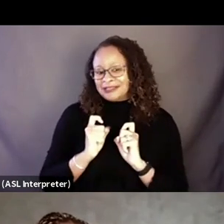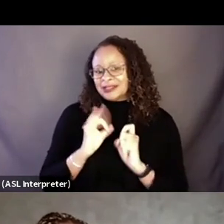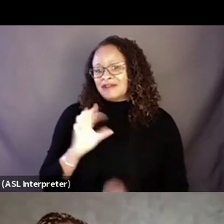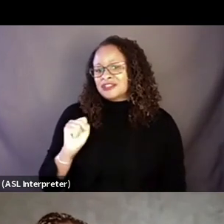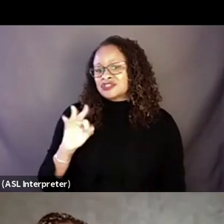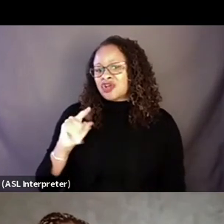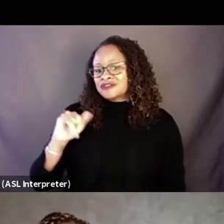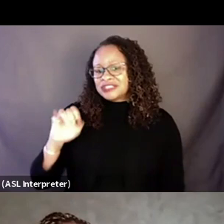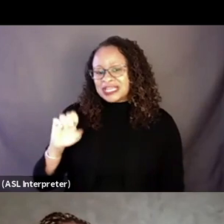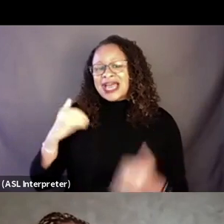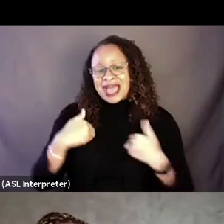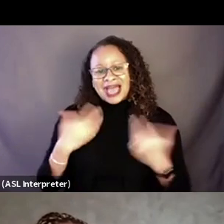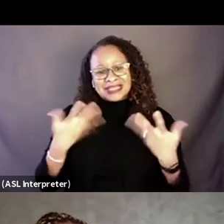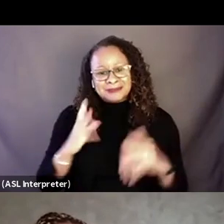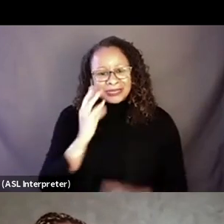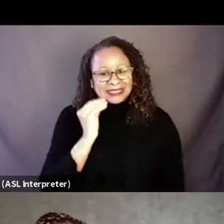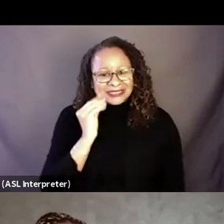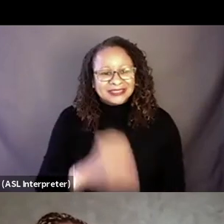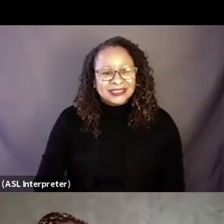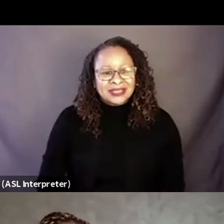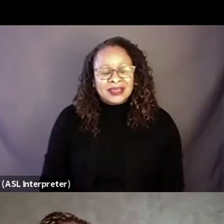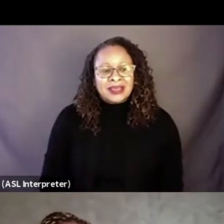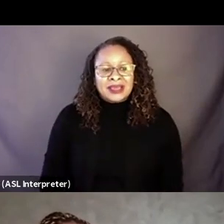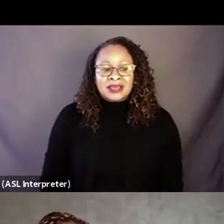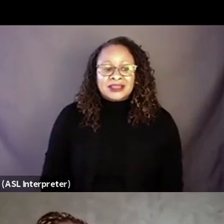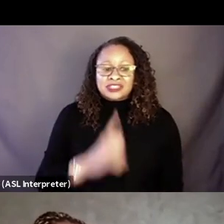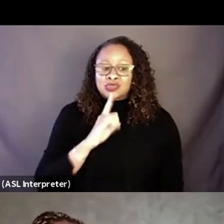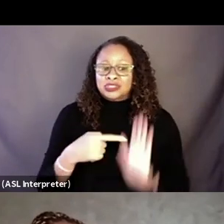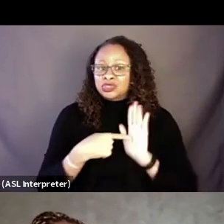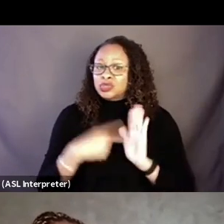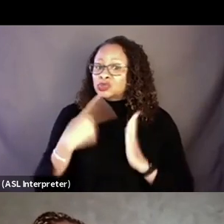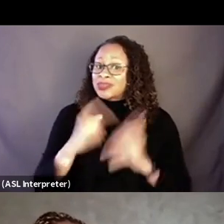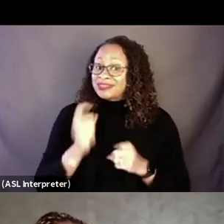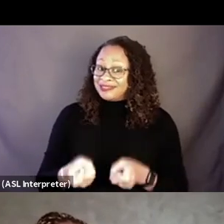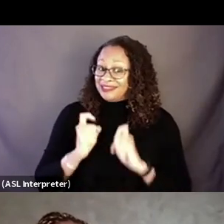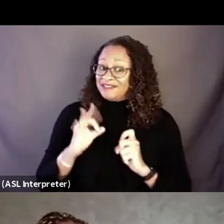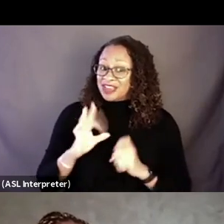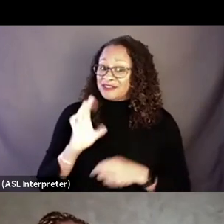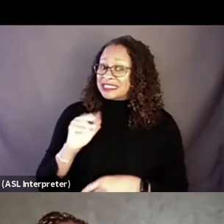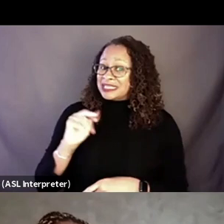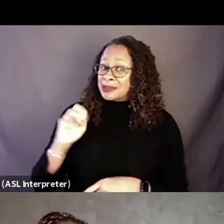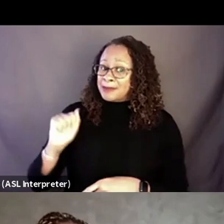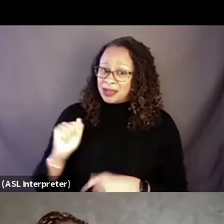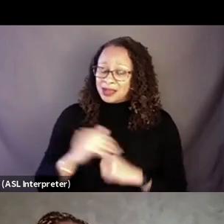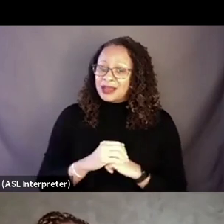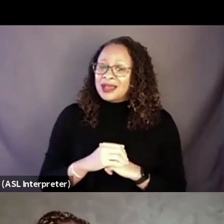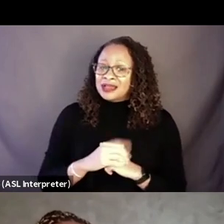I think that is so emblematic of what the gift of cinema is, isn't it? Because it draws us out of our own situations